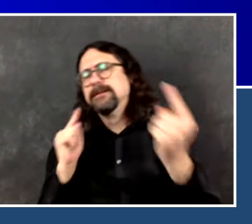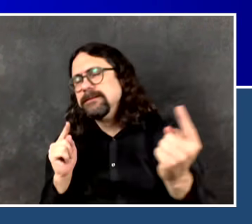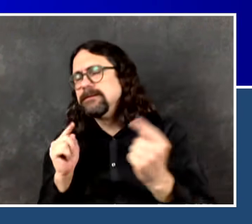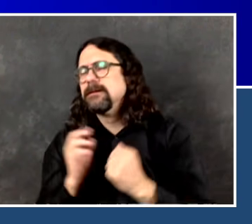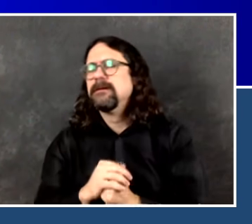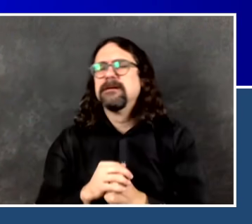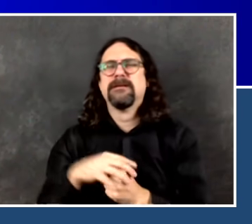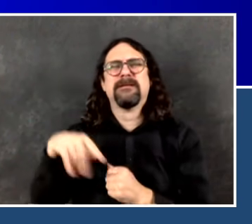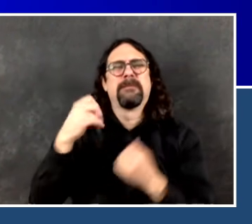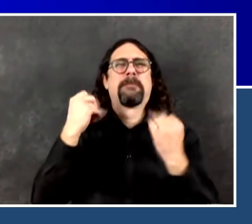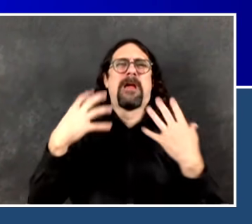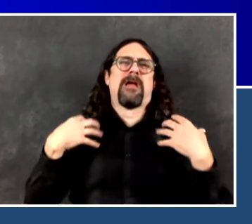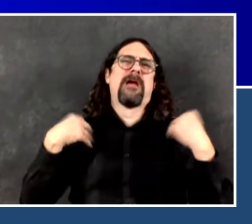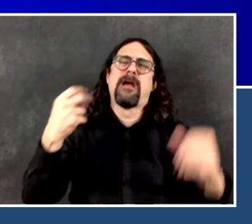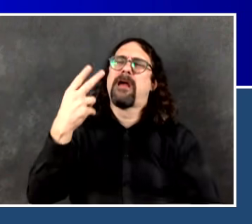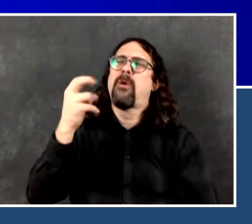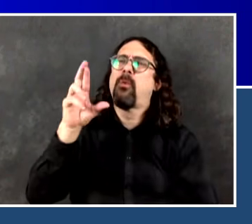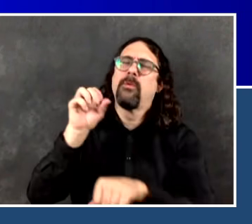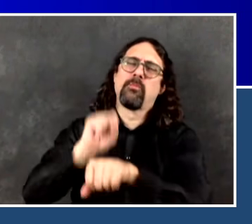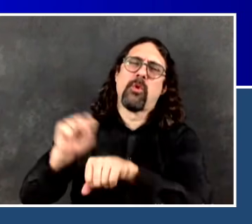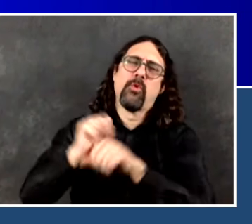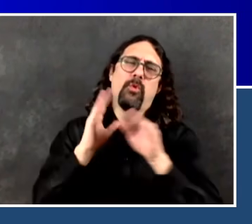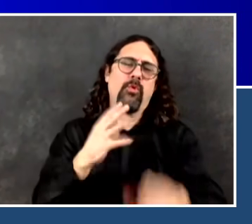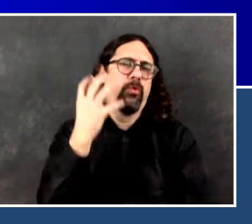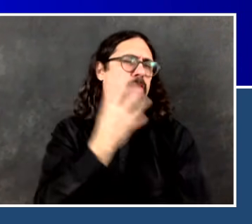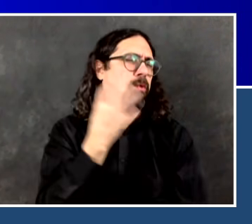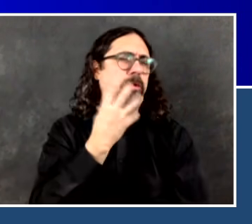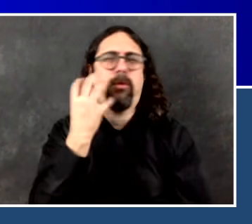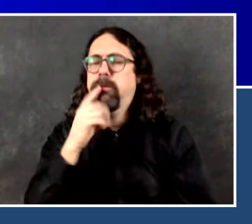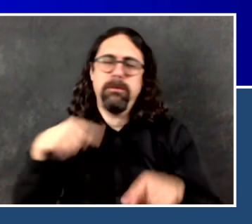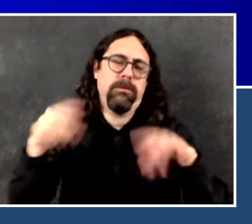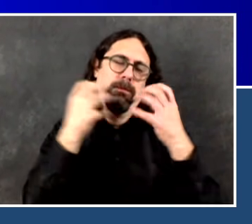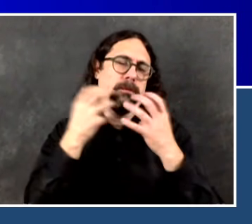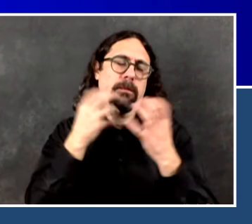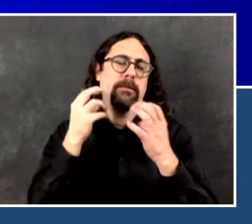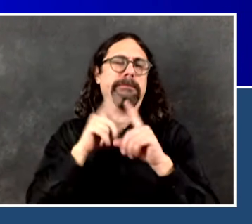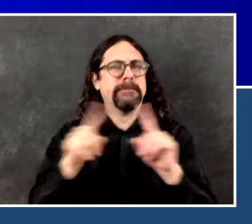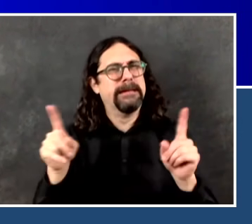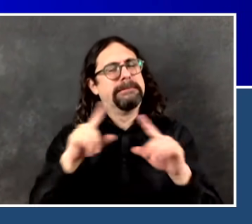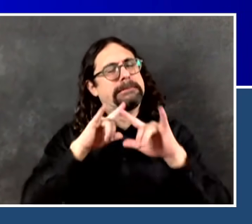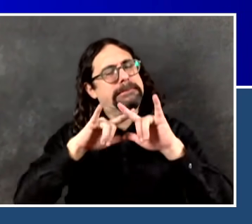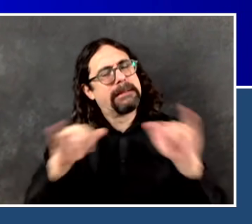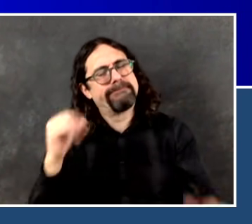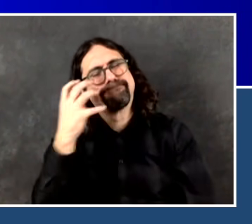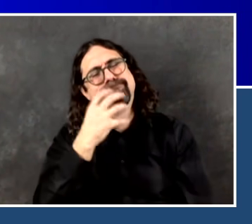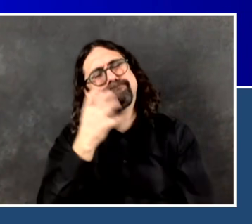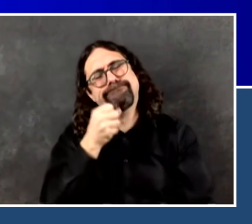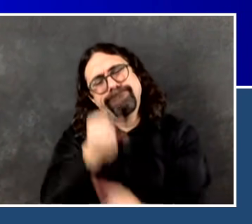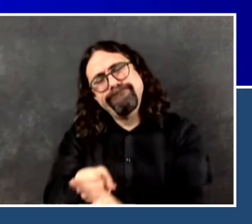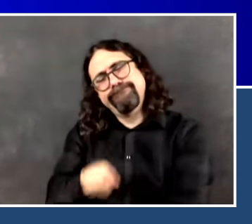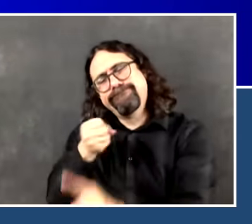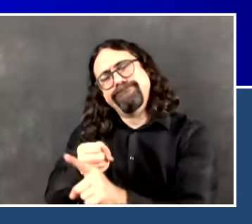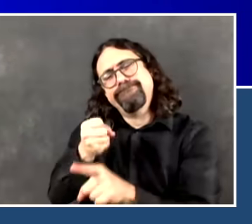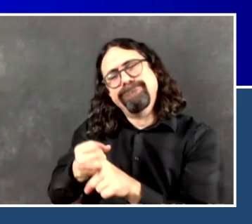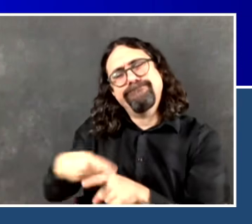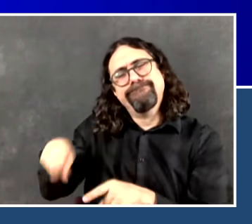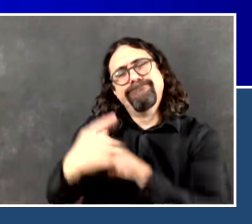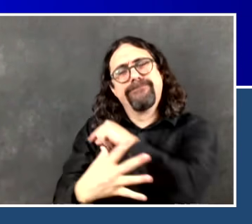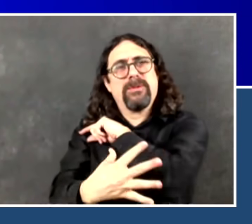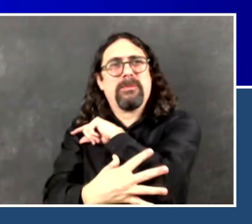AND OVER AGAIN. WE SEE WORKING FAMILIES WHO HAVE BEEN BROUGHT TO TIRHE KNEES IN A MATTER OF WEEKS.